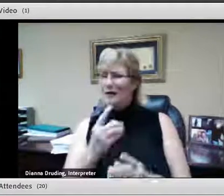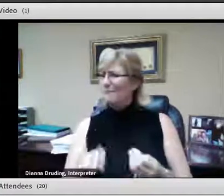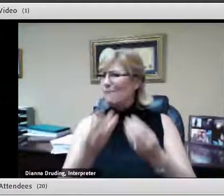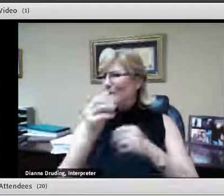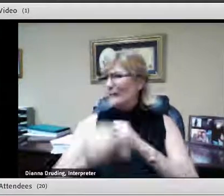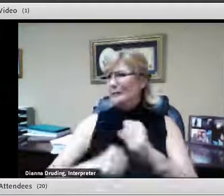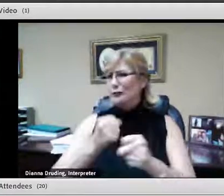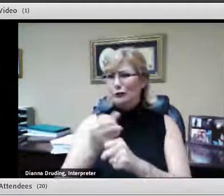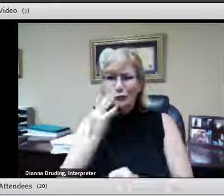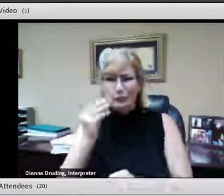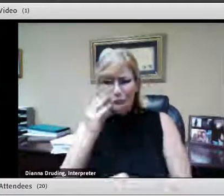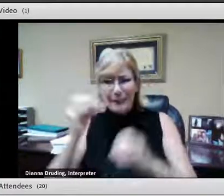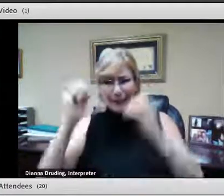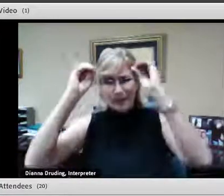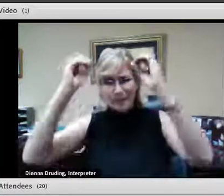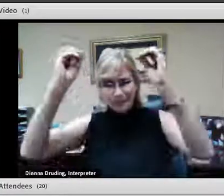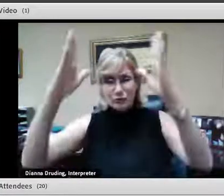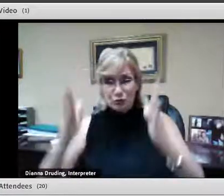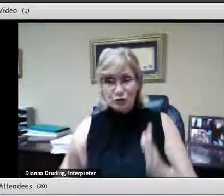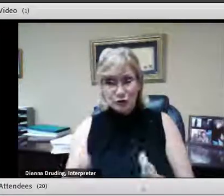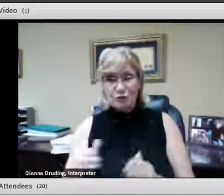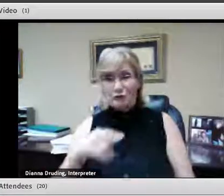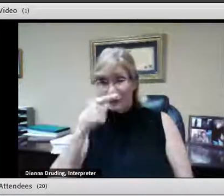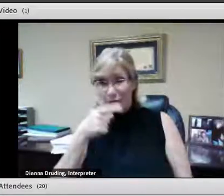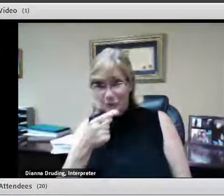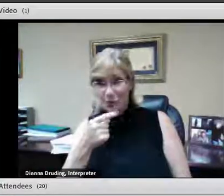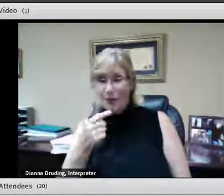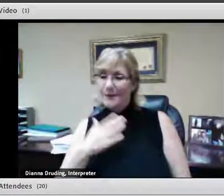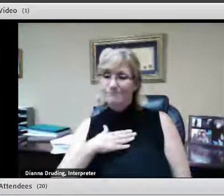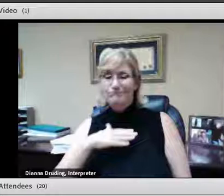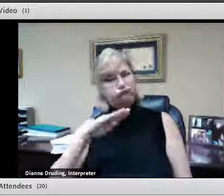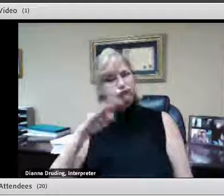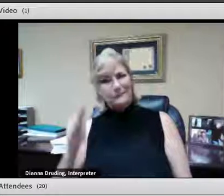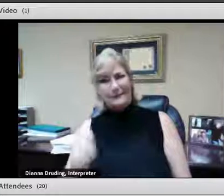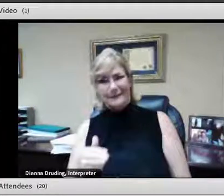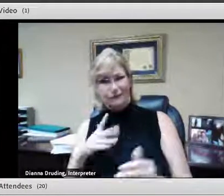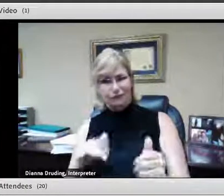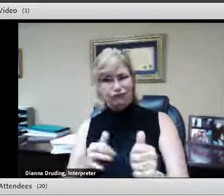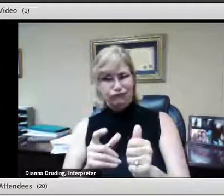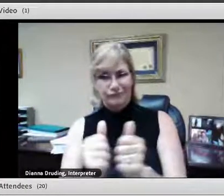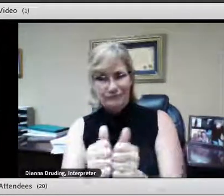as a public-school educator. I'll never be able to catch up, will I? Hilary: No, I got you.